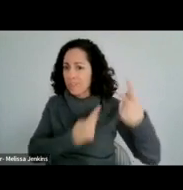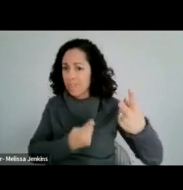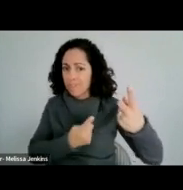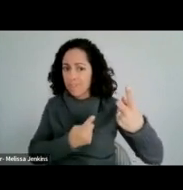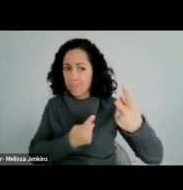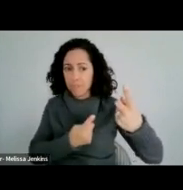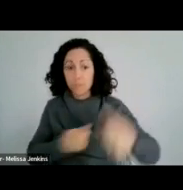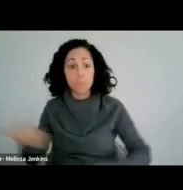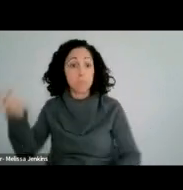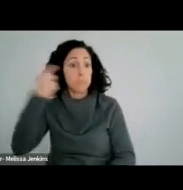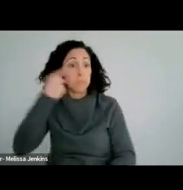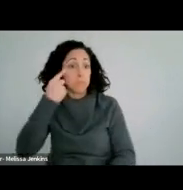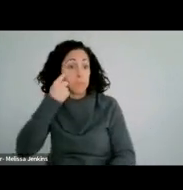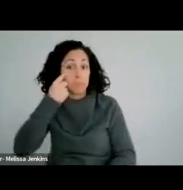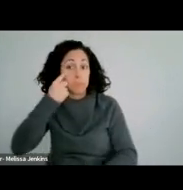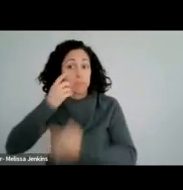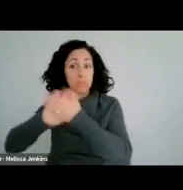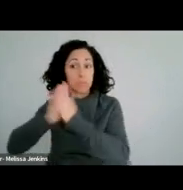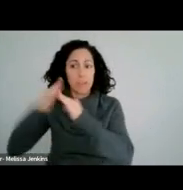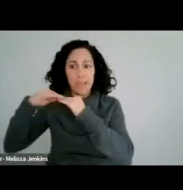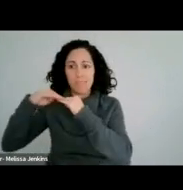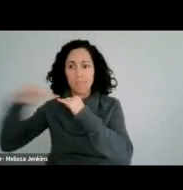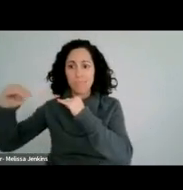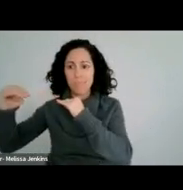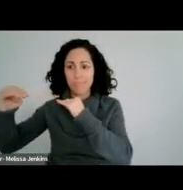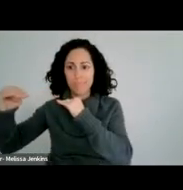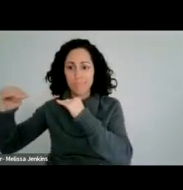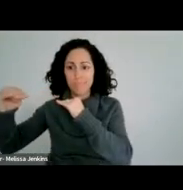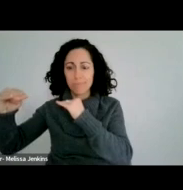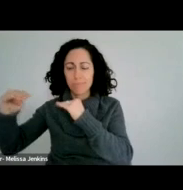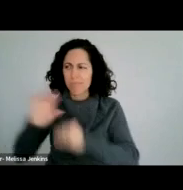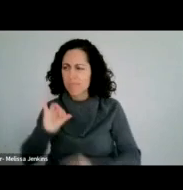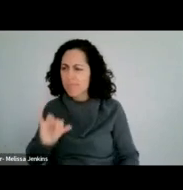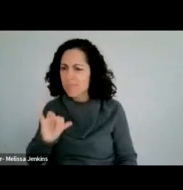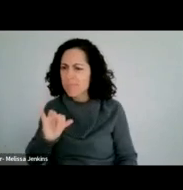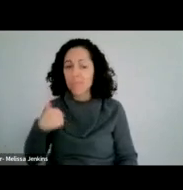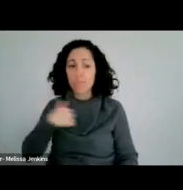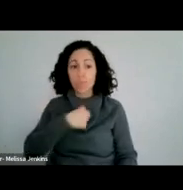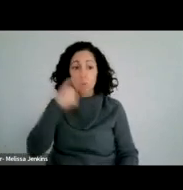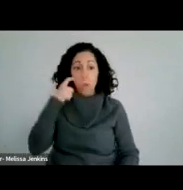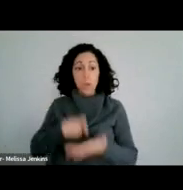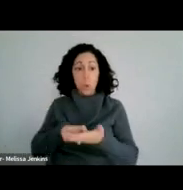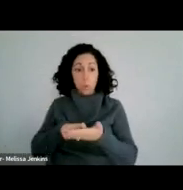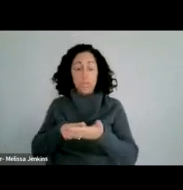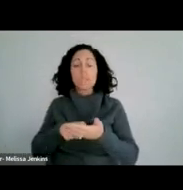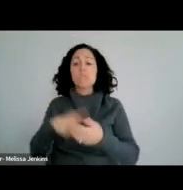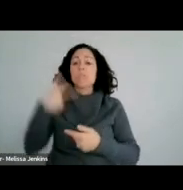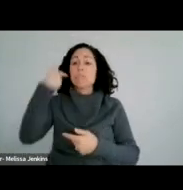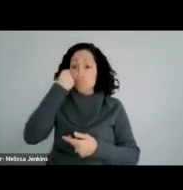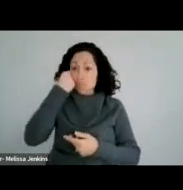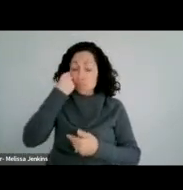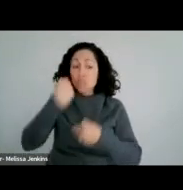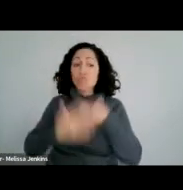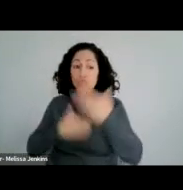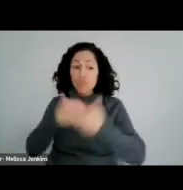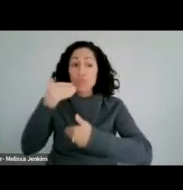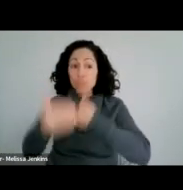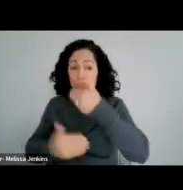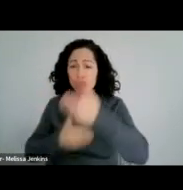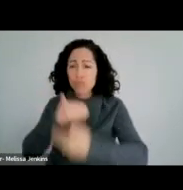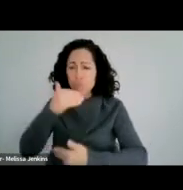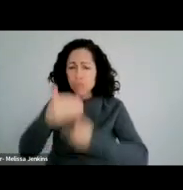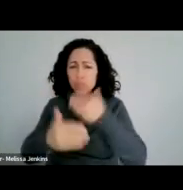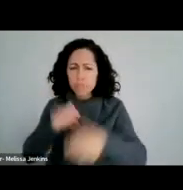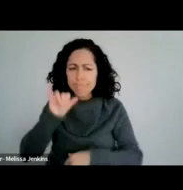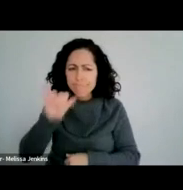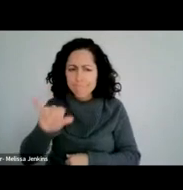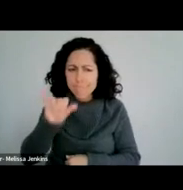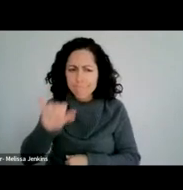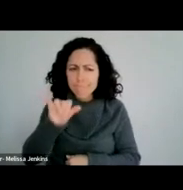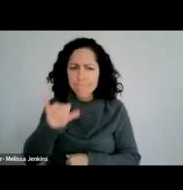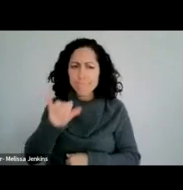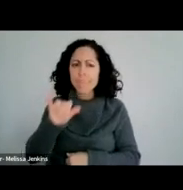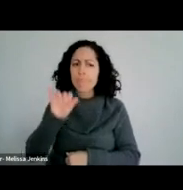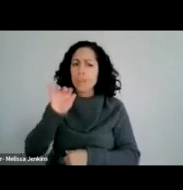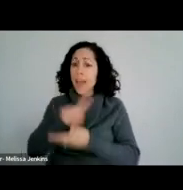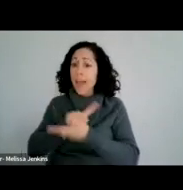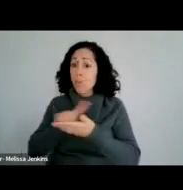What this corresponds to is at week 48, there was a six letter benefit on the eye chart,